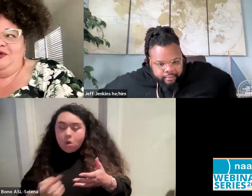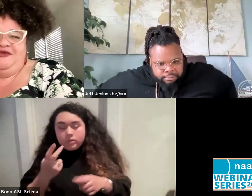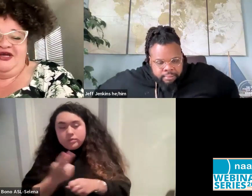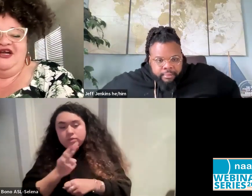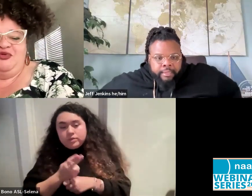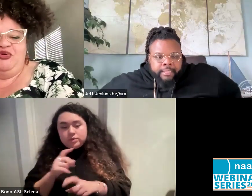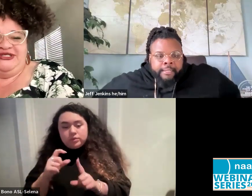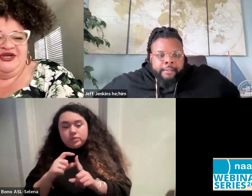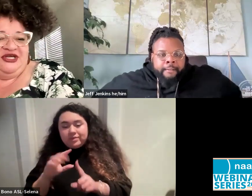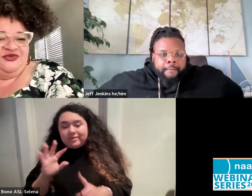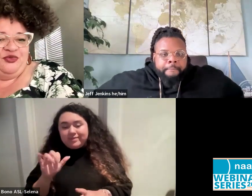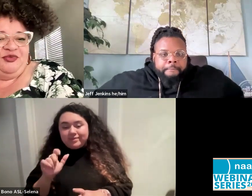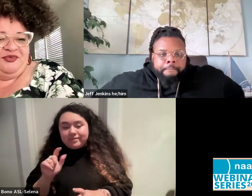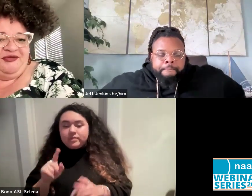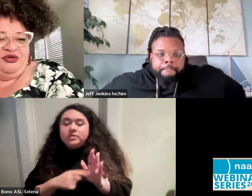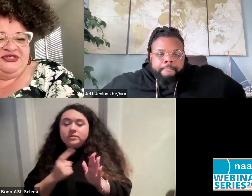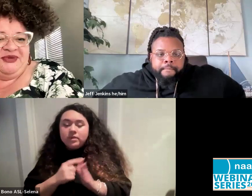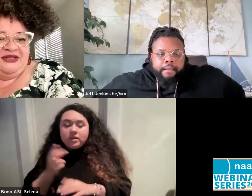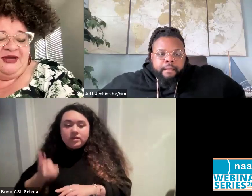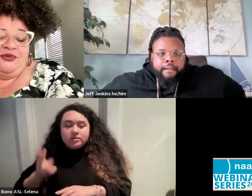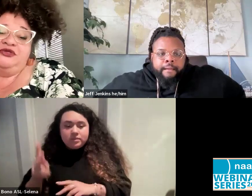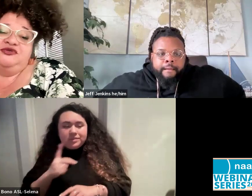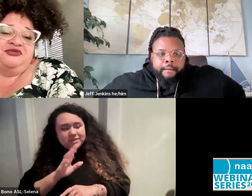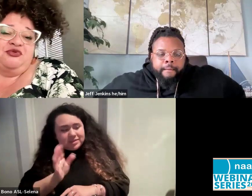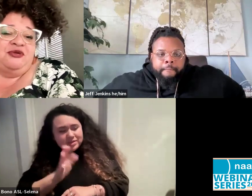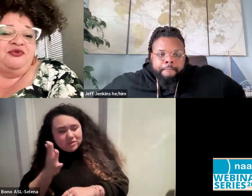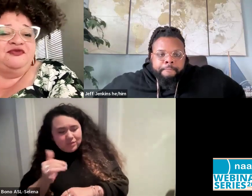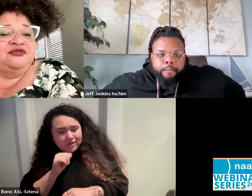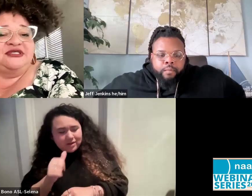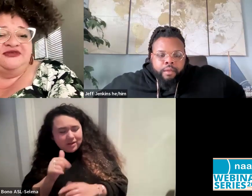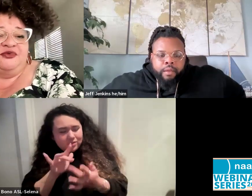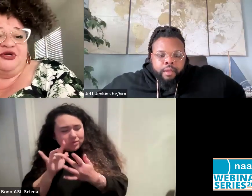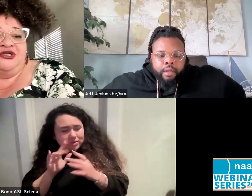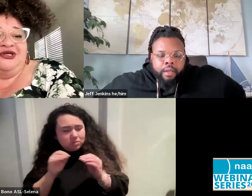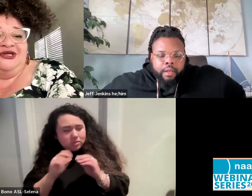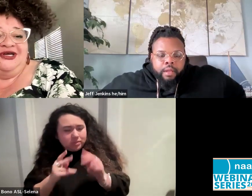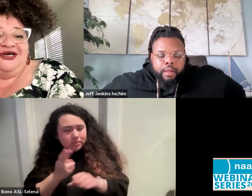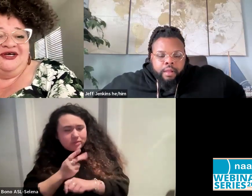But we've had a couple points in our history where people have pushed about like, well, would you reach more people if you use a different word,